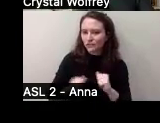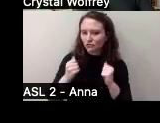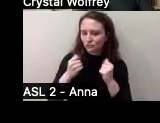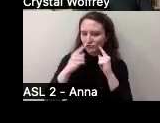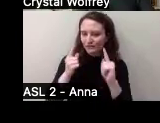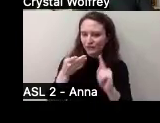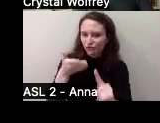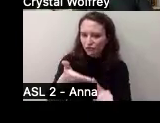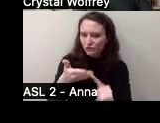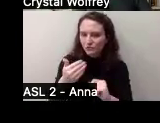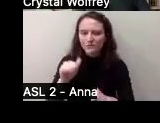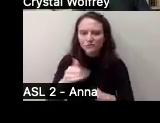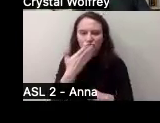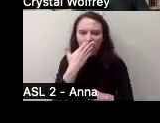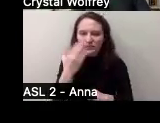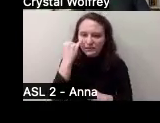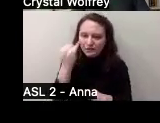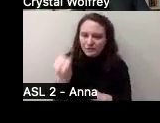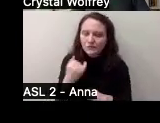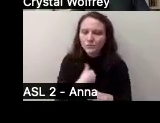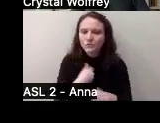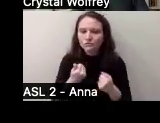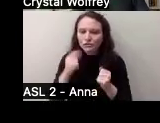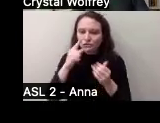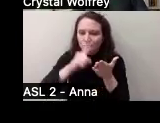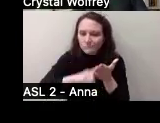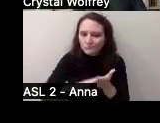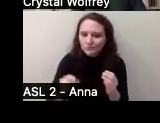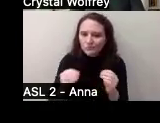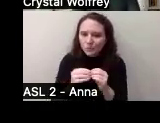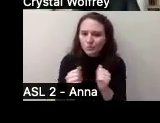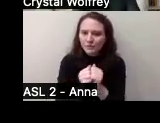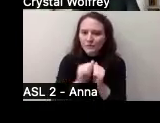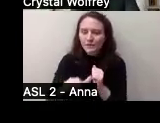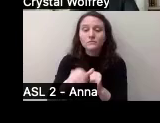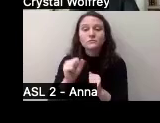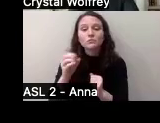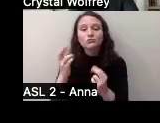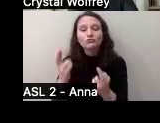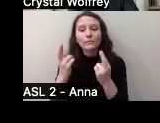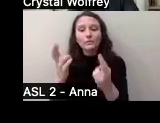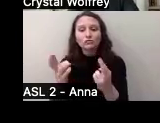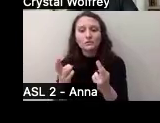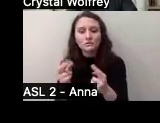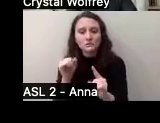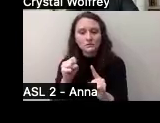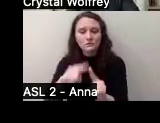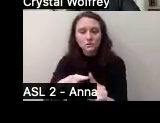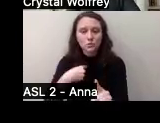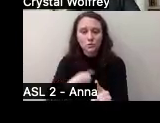So it's a good idea. We have to look into that, and so the recommendation is that we write up what we want to do,